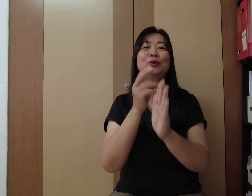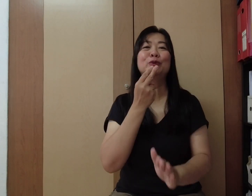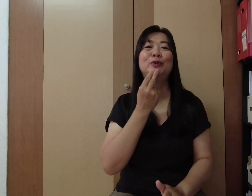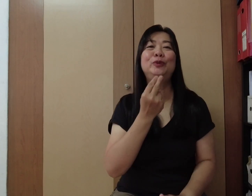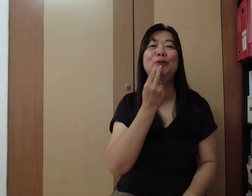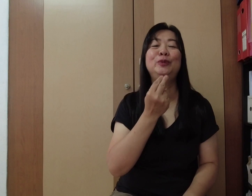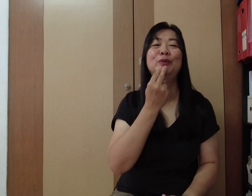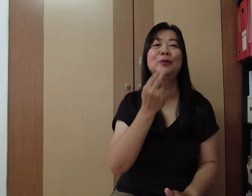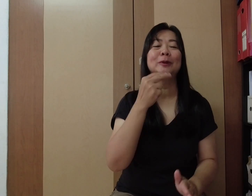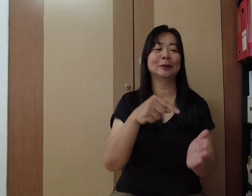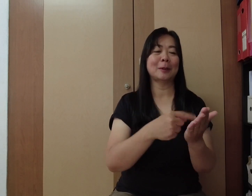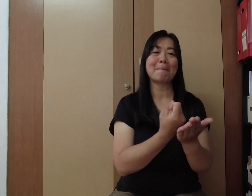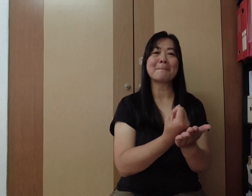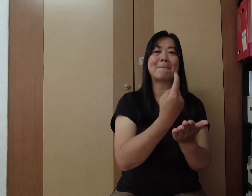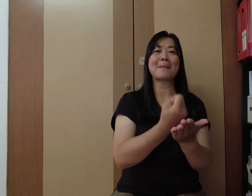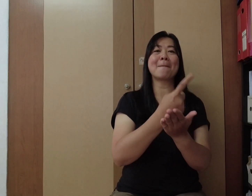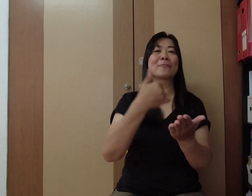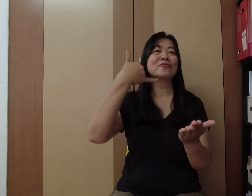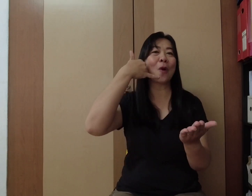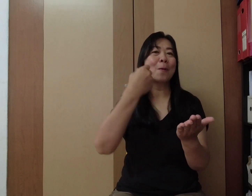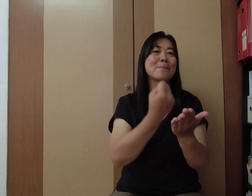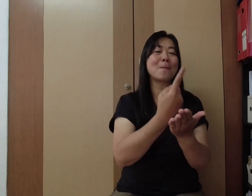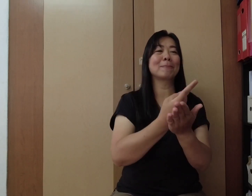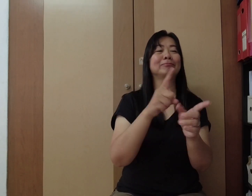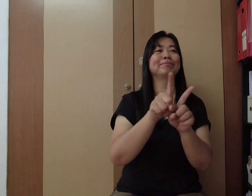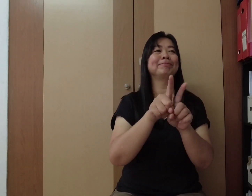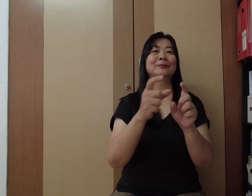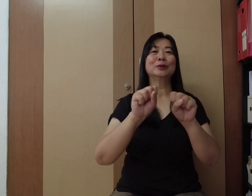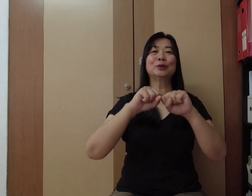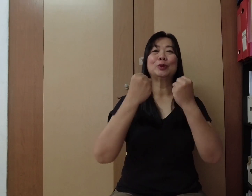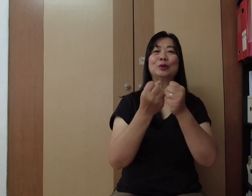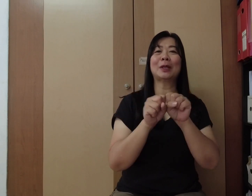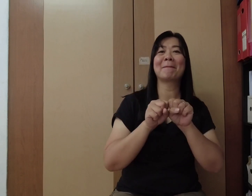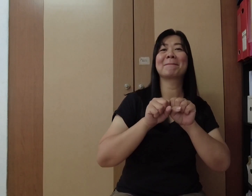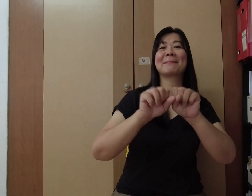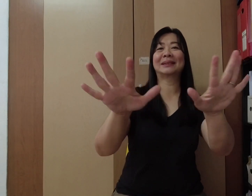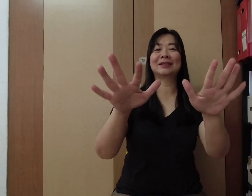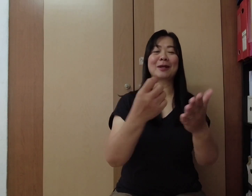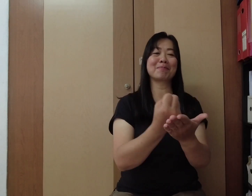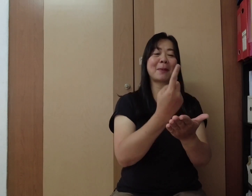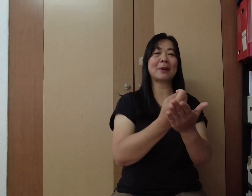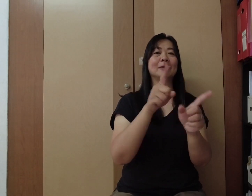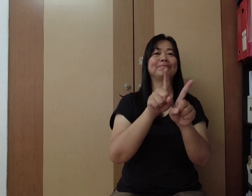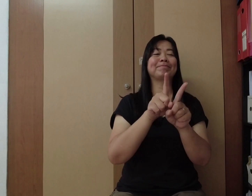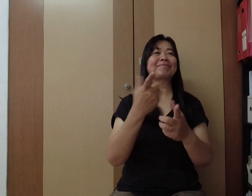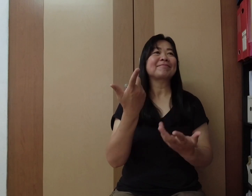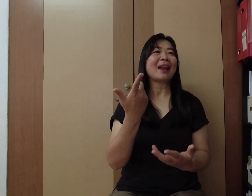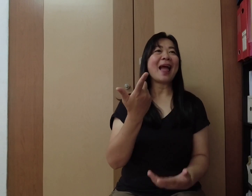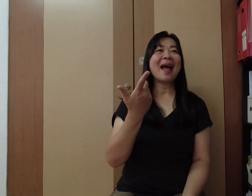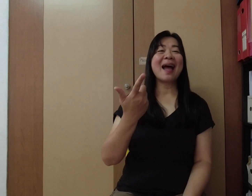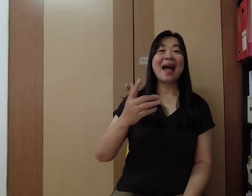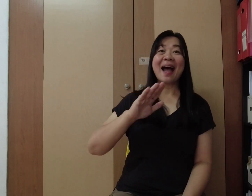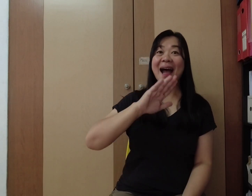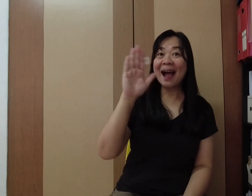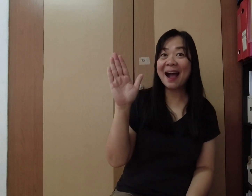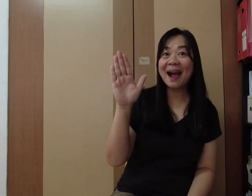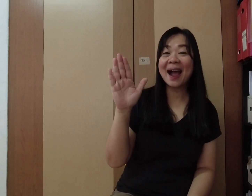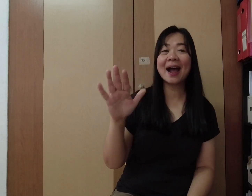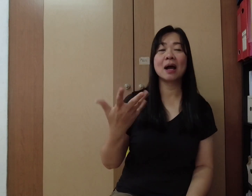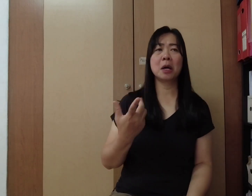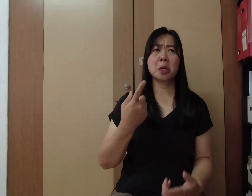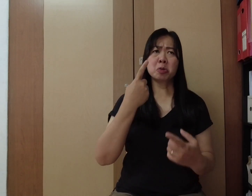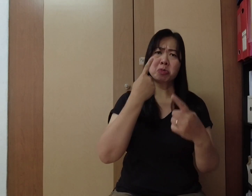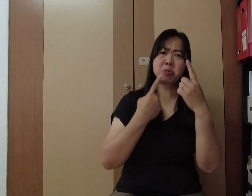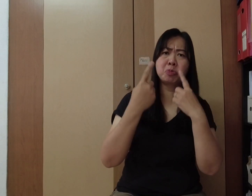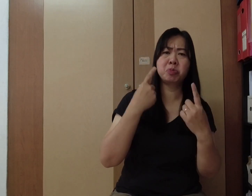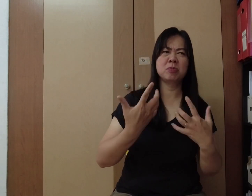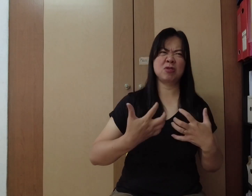plans to create animated stickers of Willis that can be used